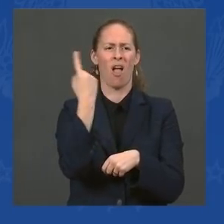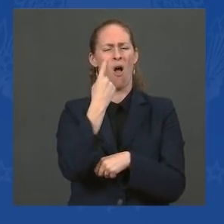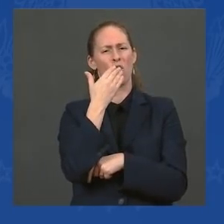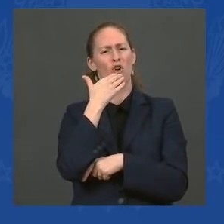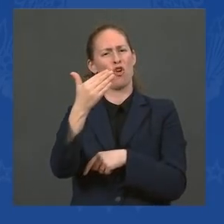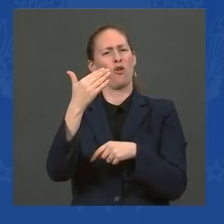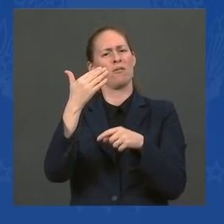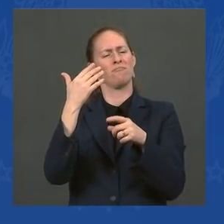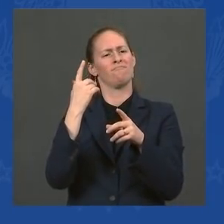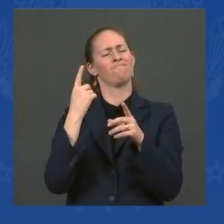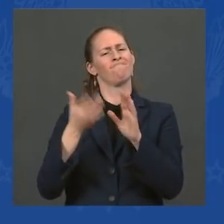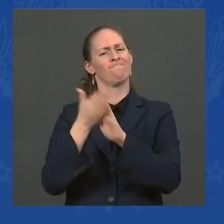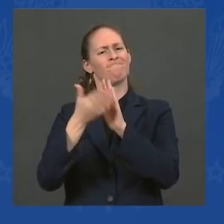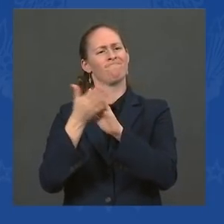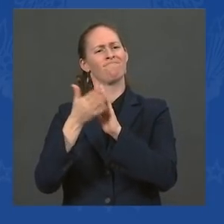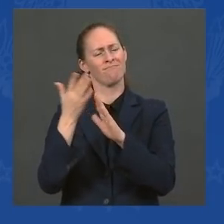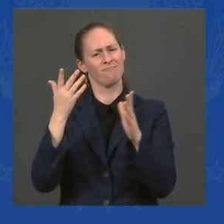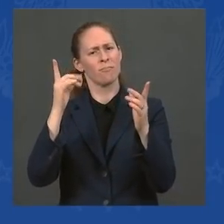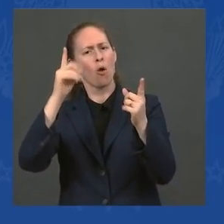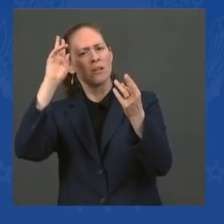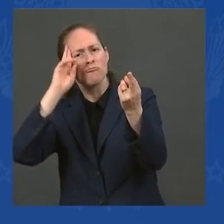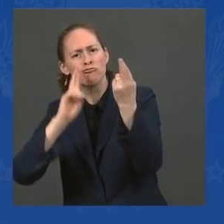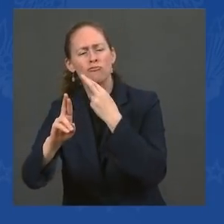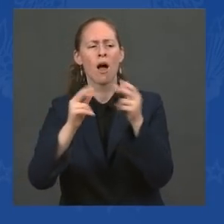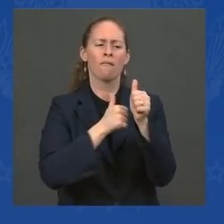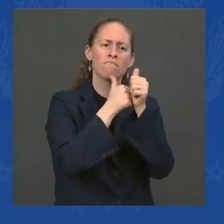We respect the rule of law. We honor our debts.